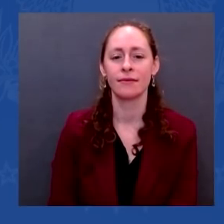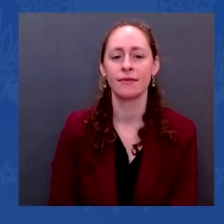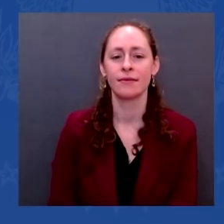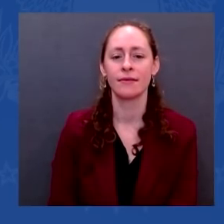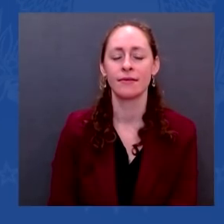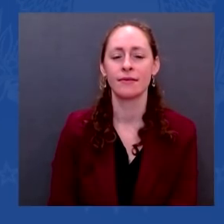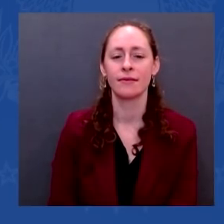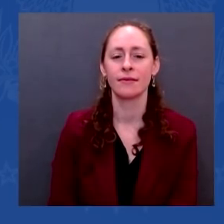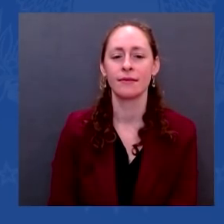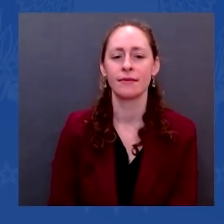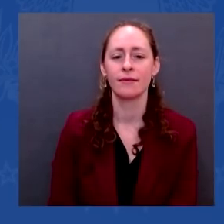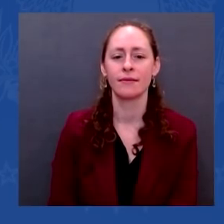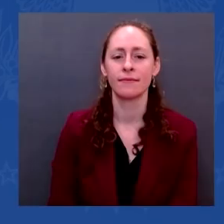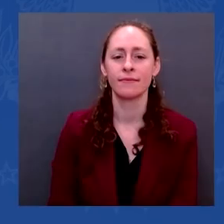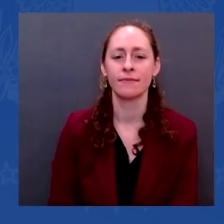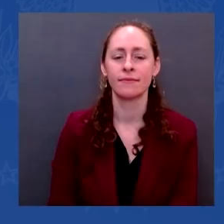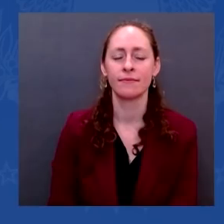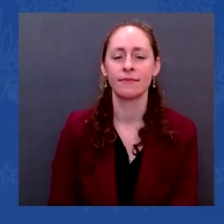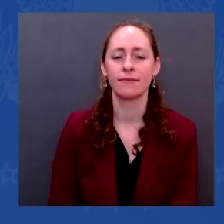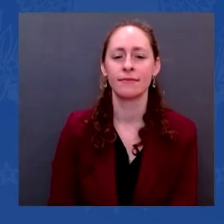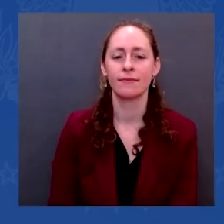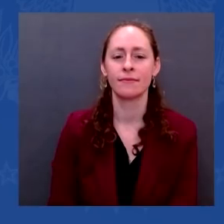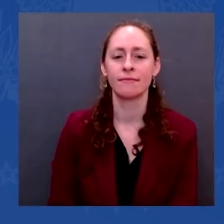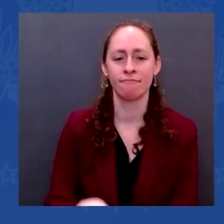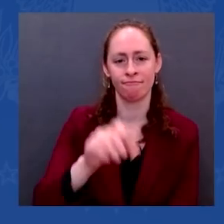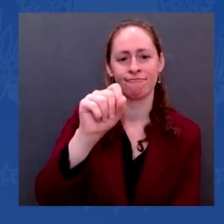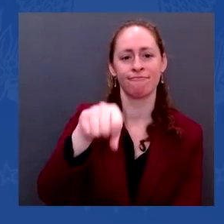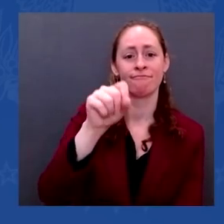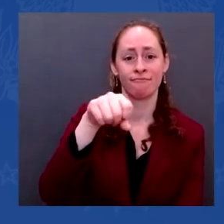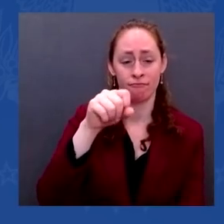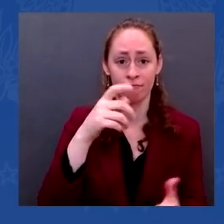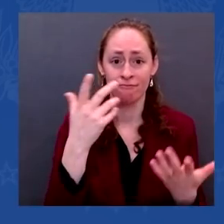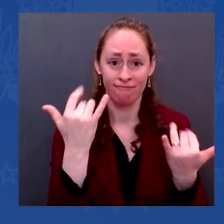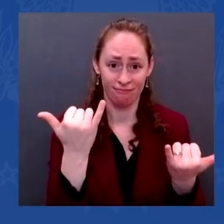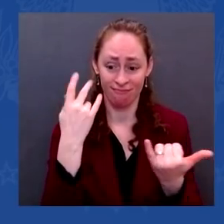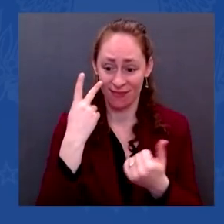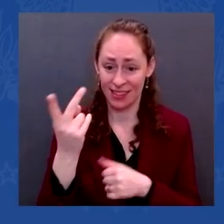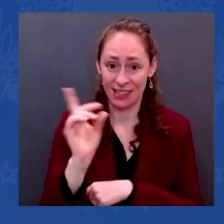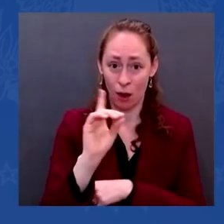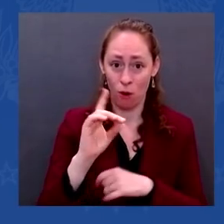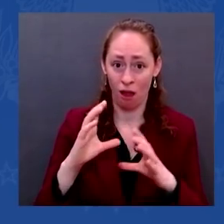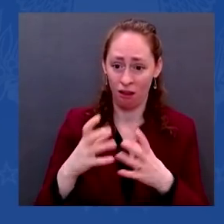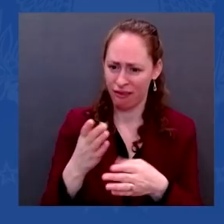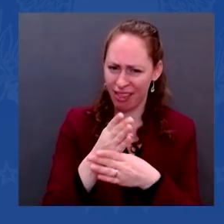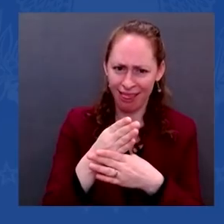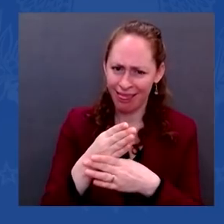Didn't agree with one another, but they treated each other with respect even in that day.